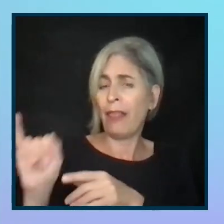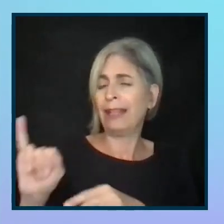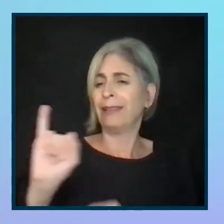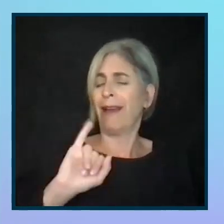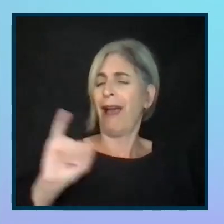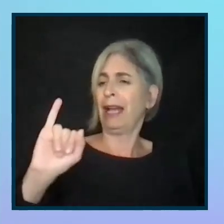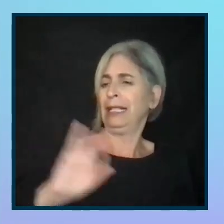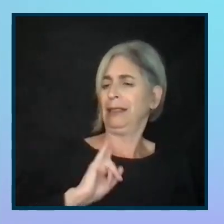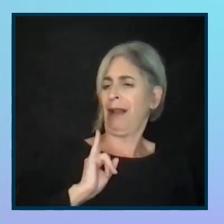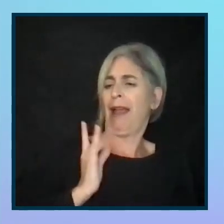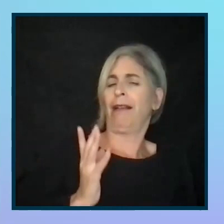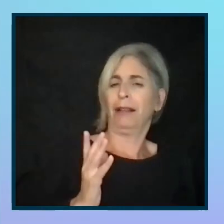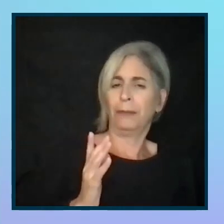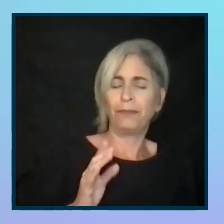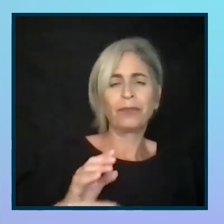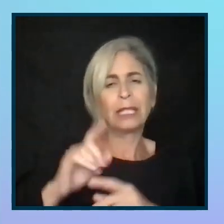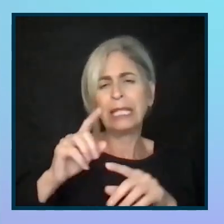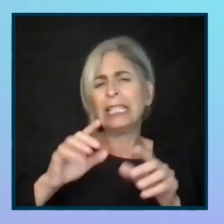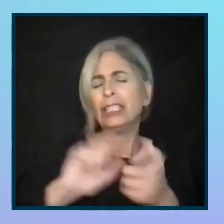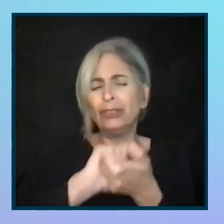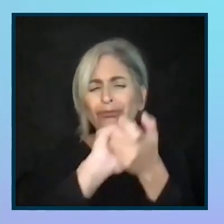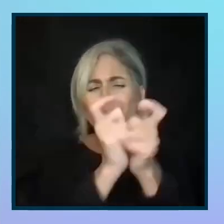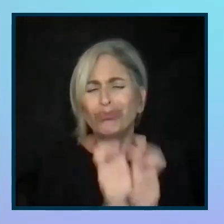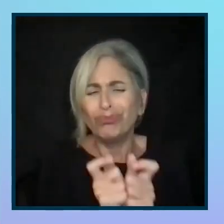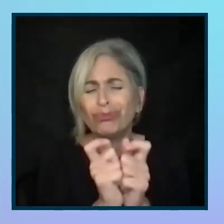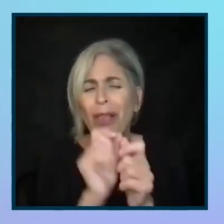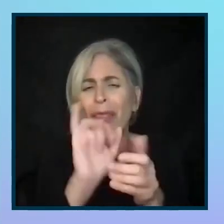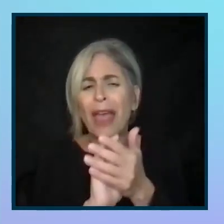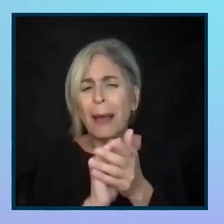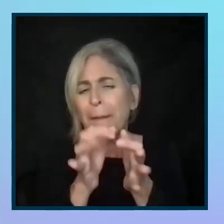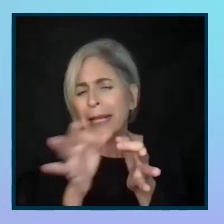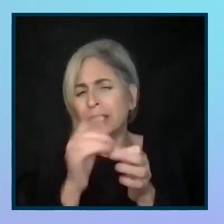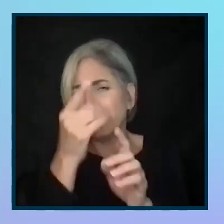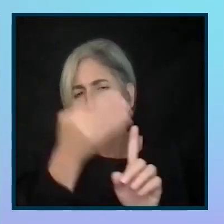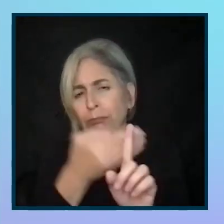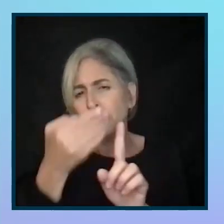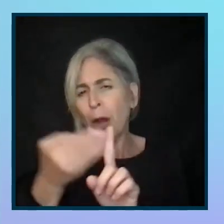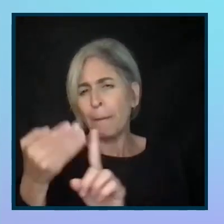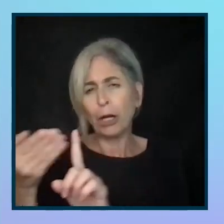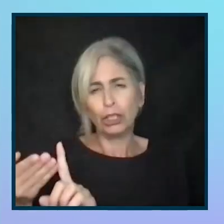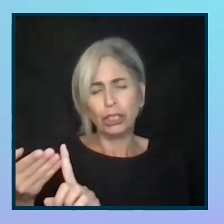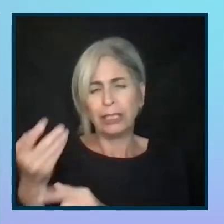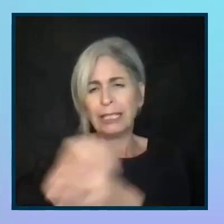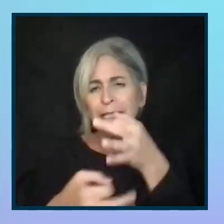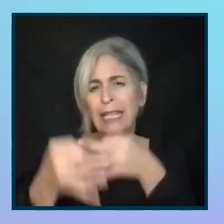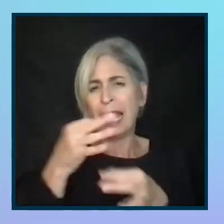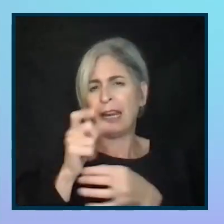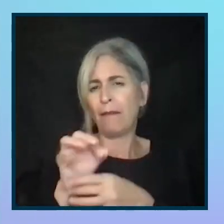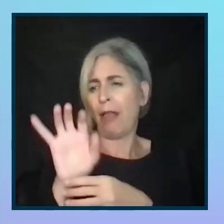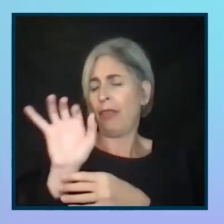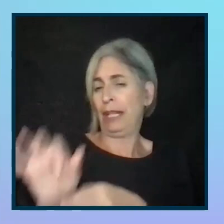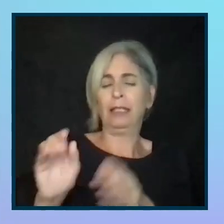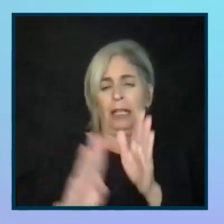And so just tailoring that message to the person instead of tailoring it to, "oh, this is a developer,